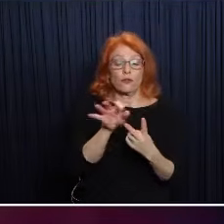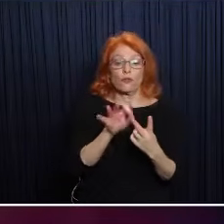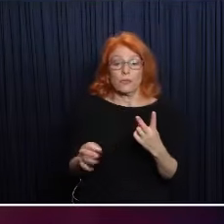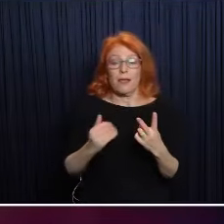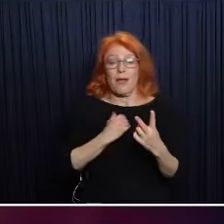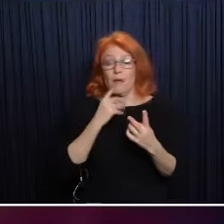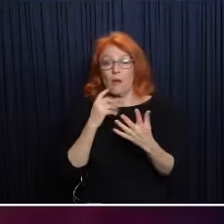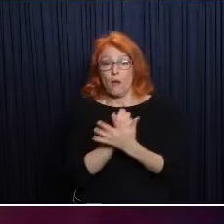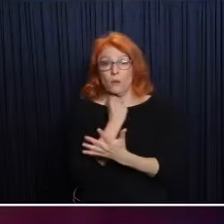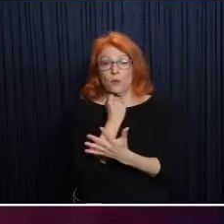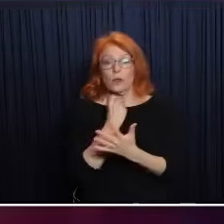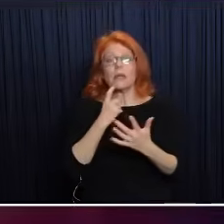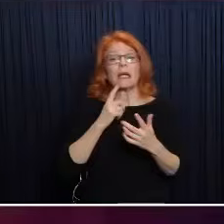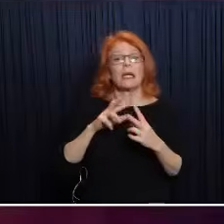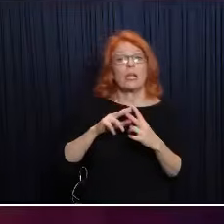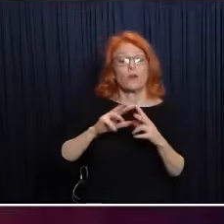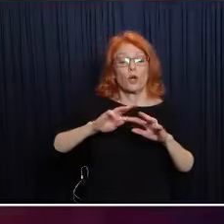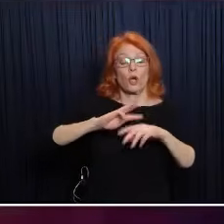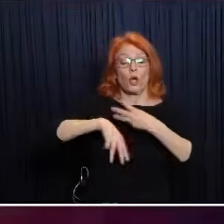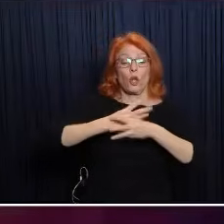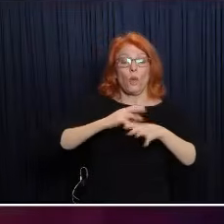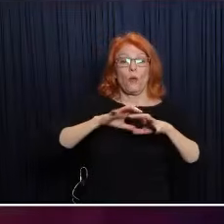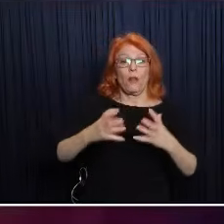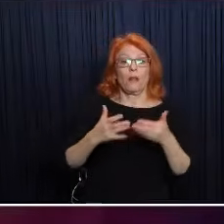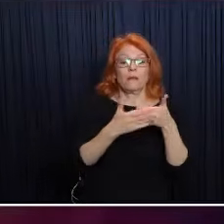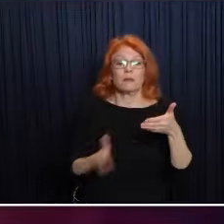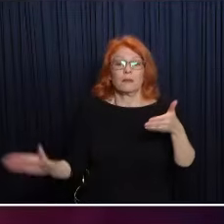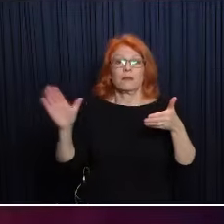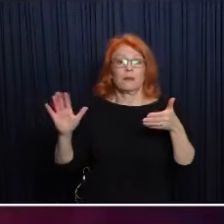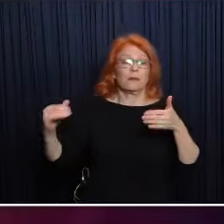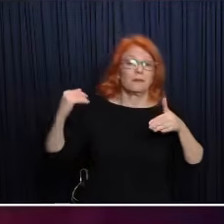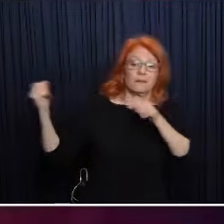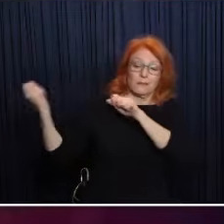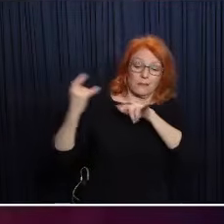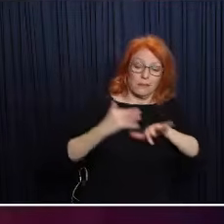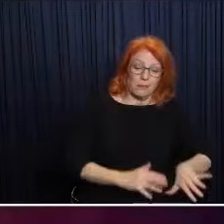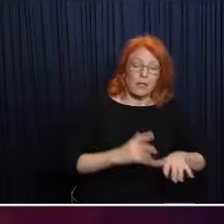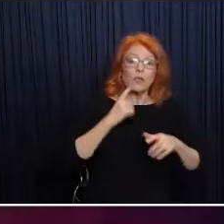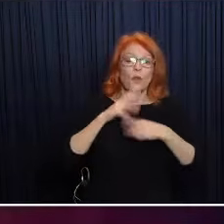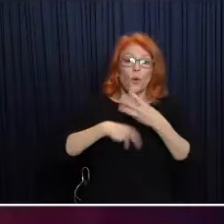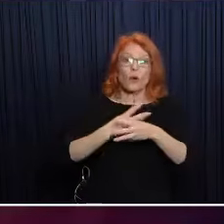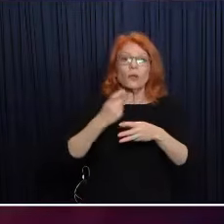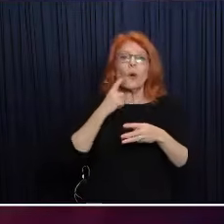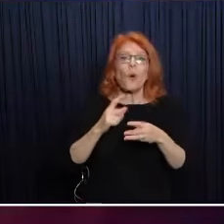THAT IS FIRST POINT.